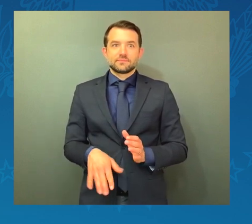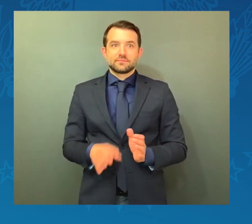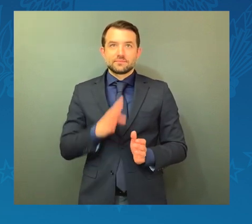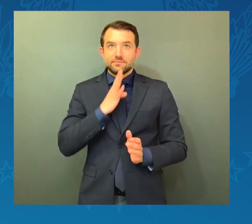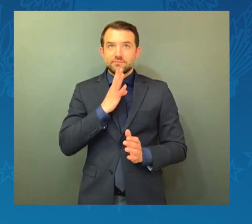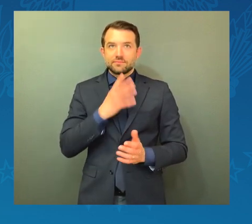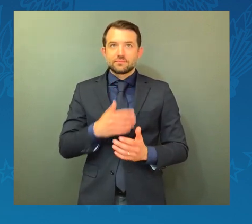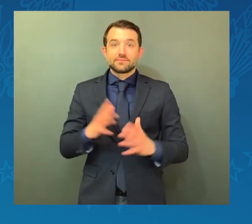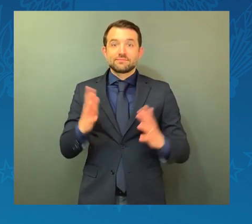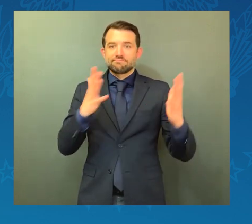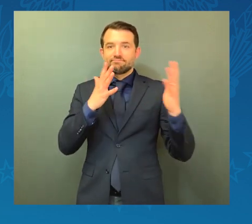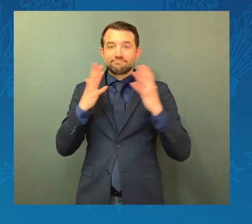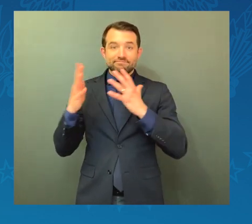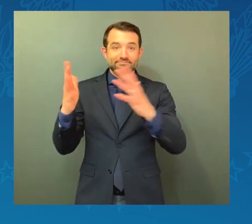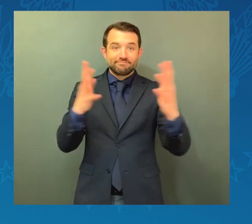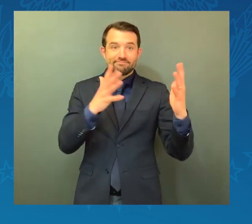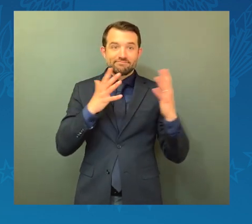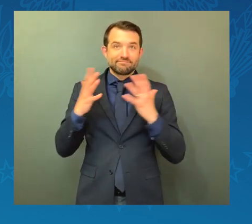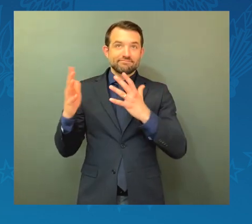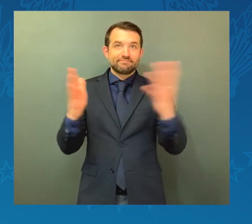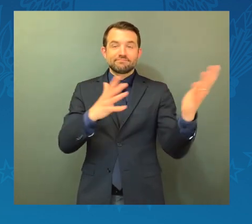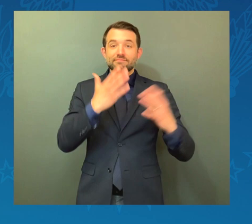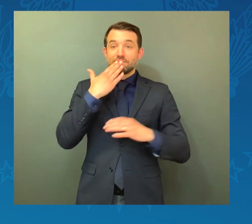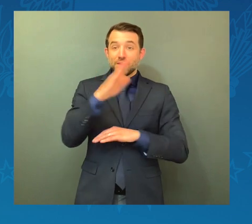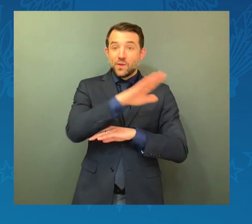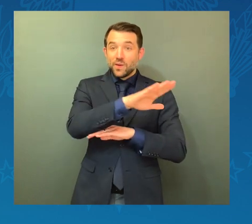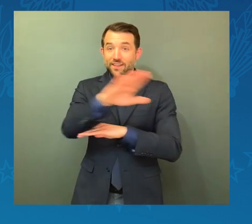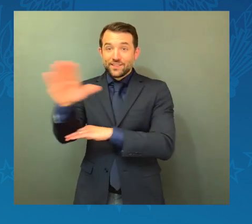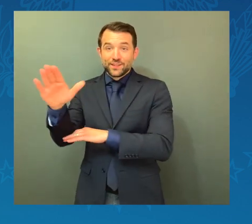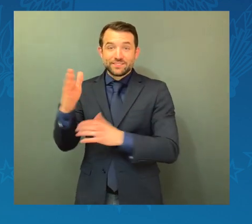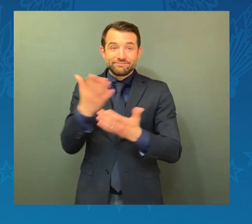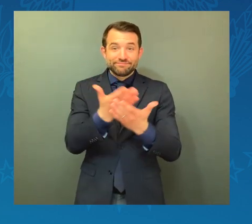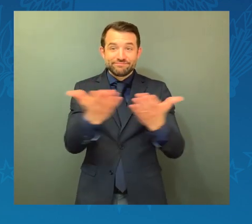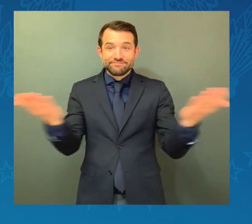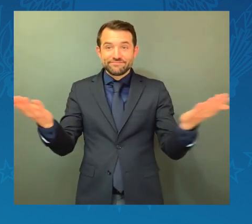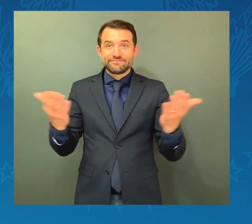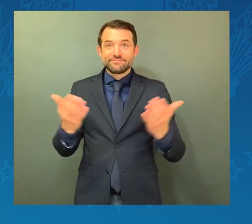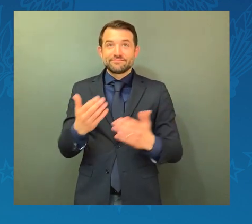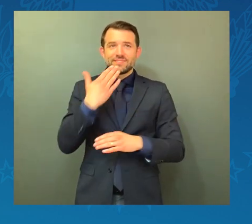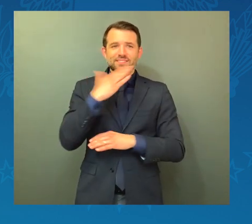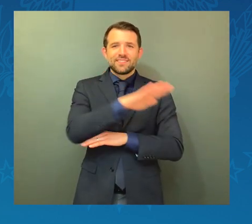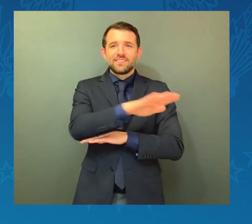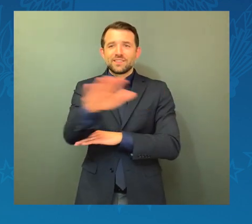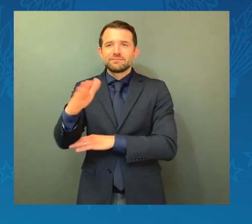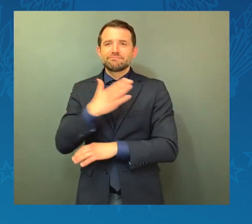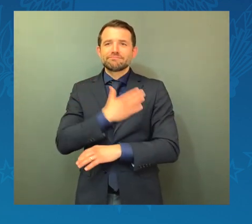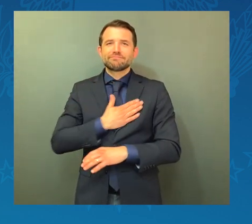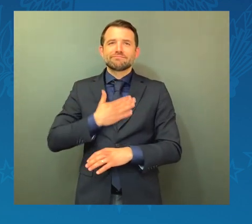The Vice President: Good afternoon. Good afternoon. Good afternoon. Good afternoon. Please have a seat. Good -- it's so good to be with you all.